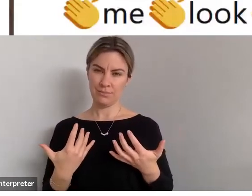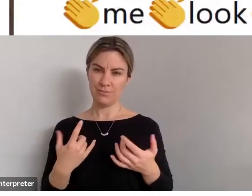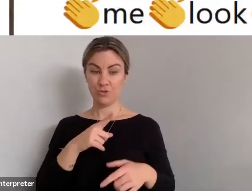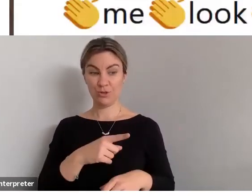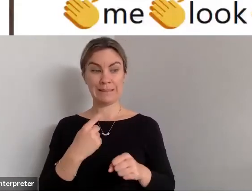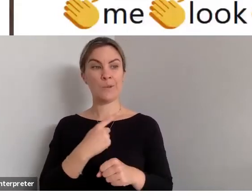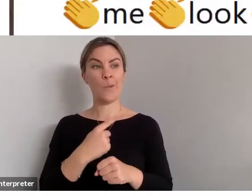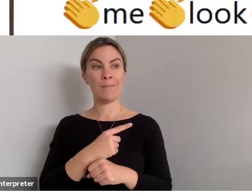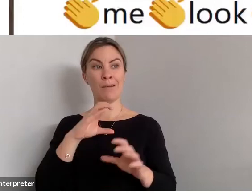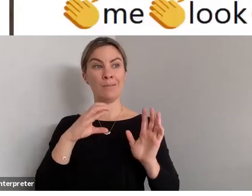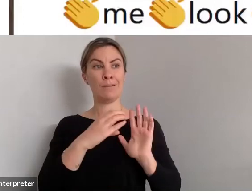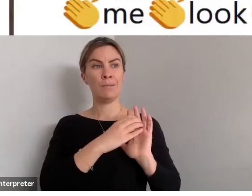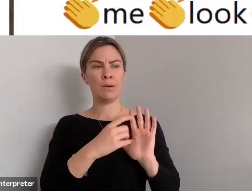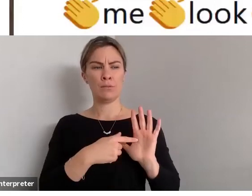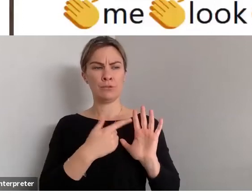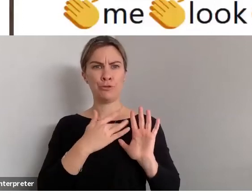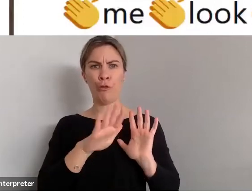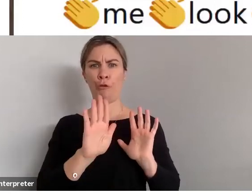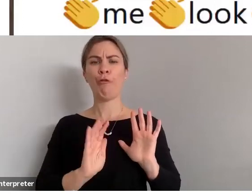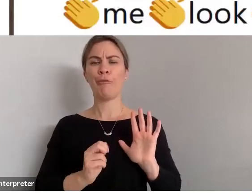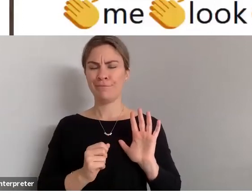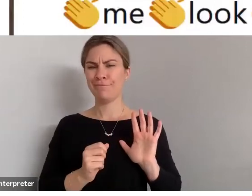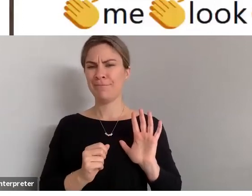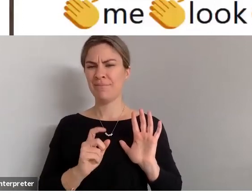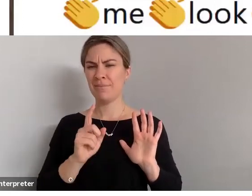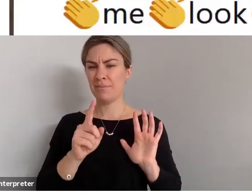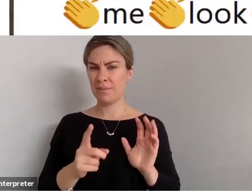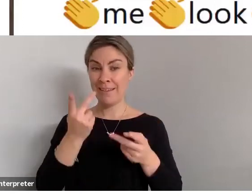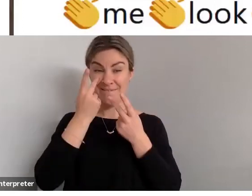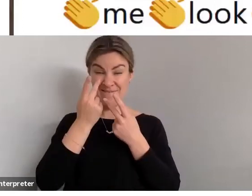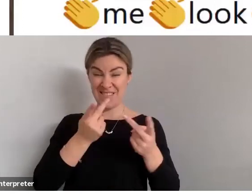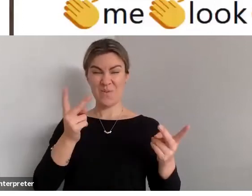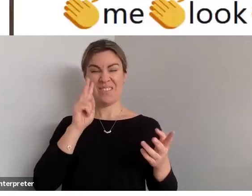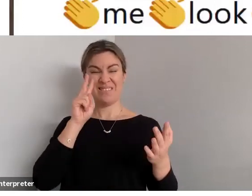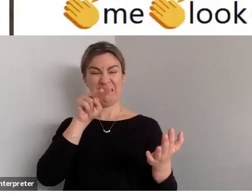Visually, it is kind of irritating. But you can understand it.